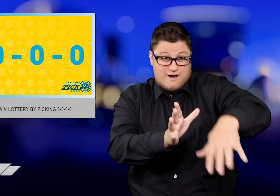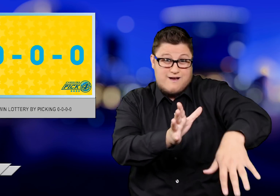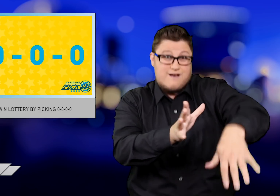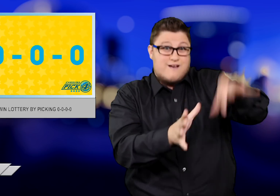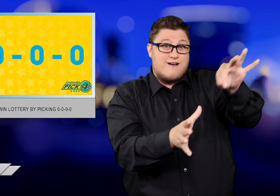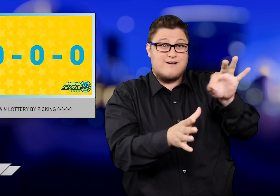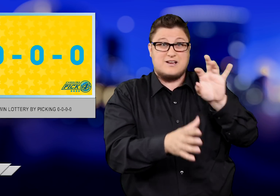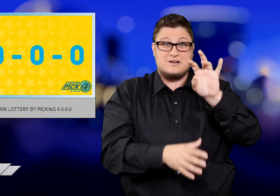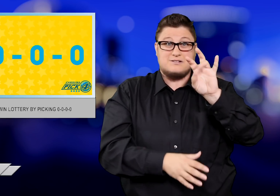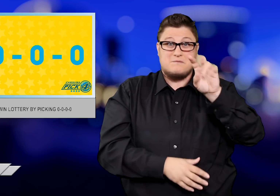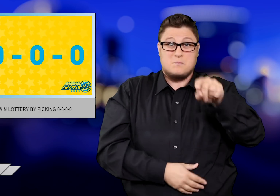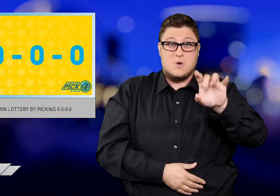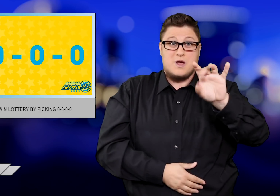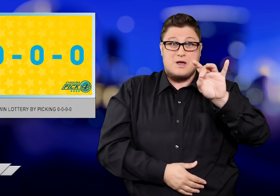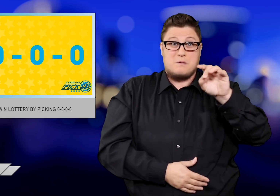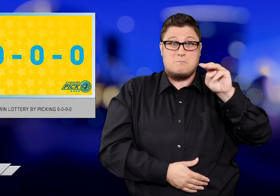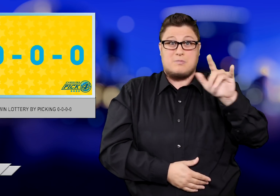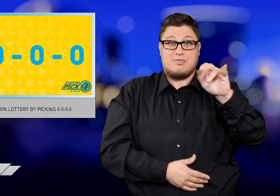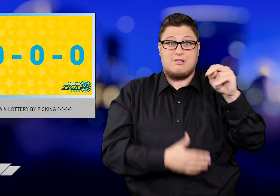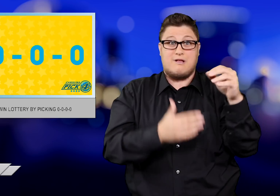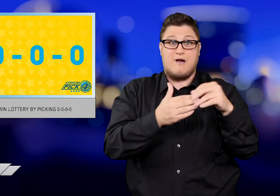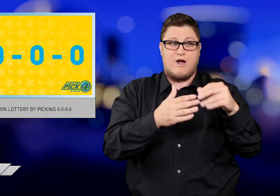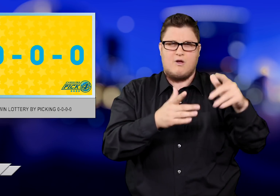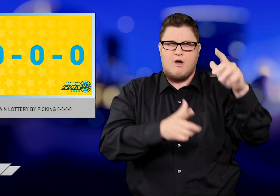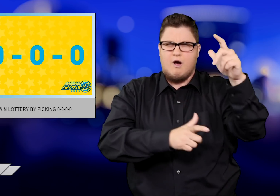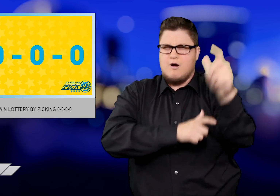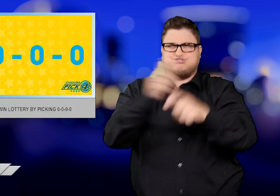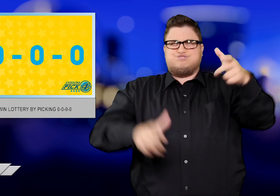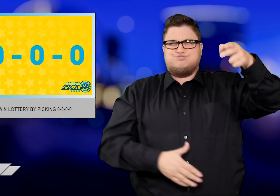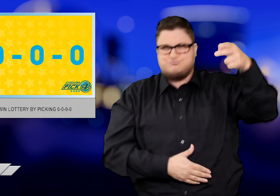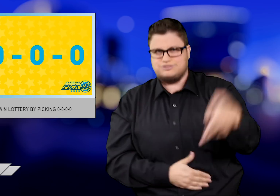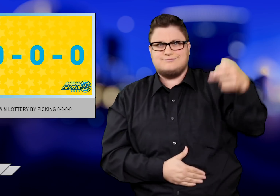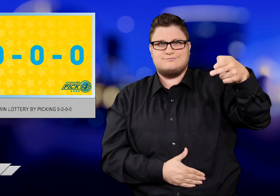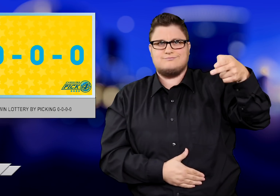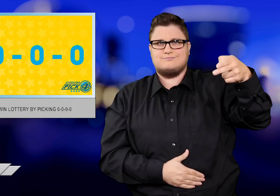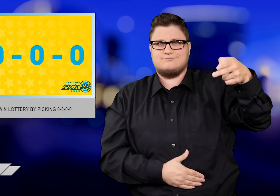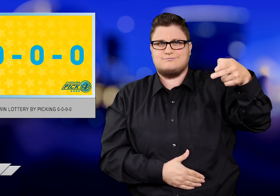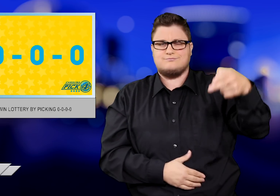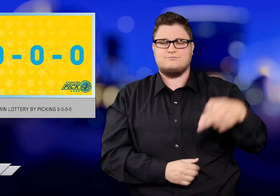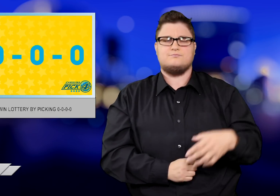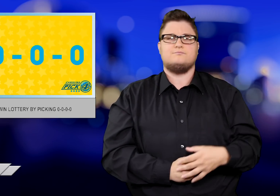amount in a single drawing.